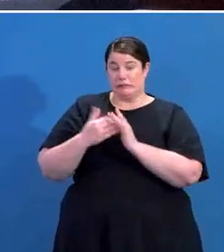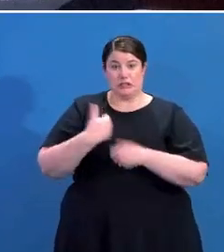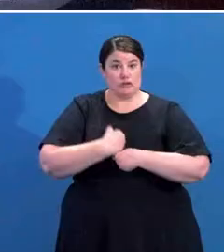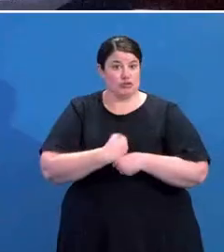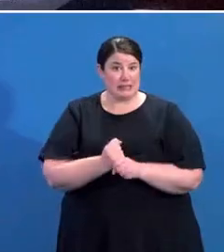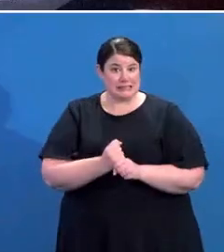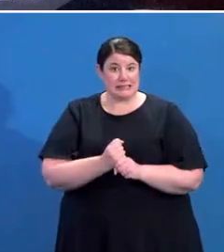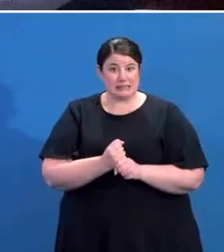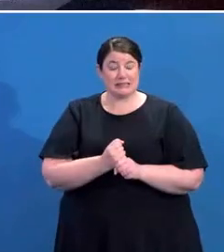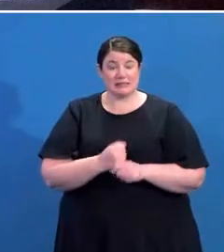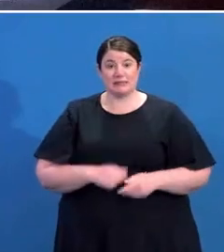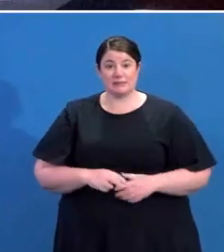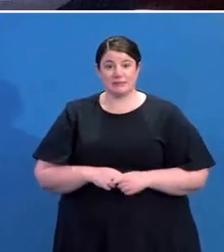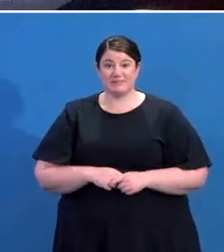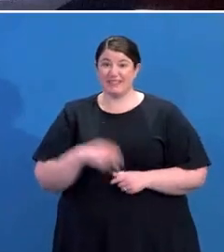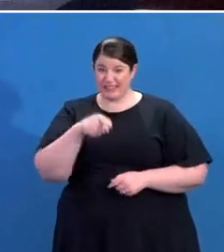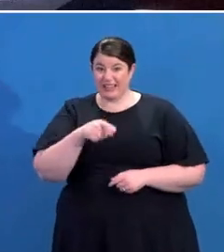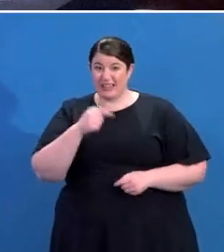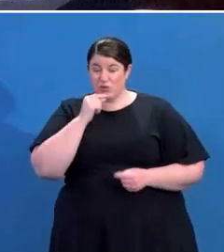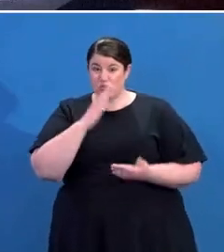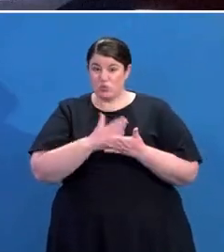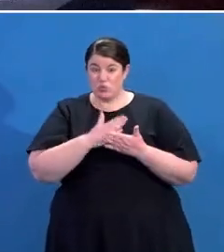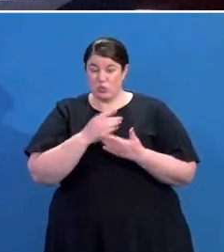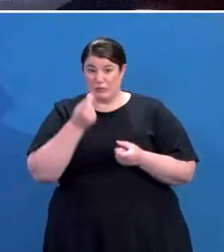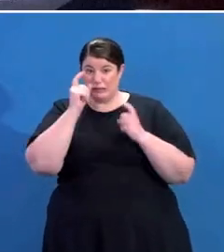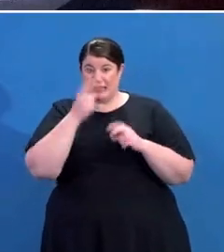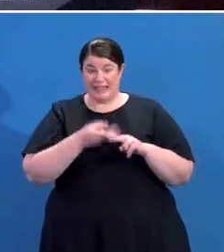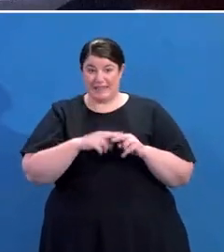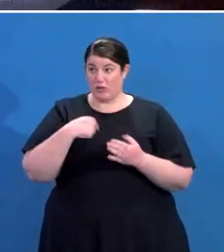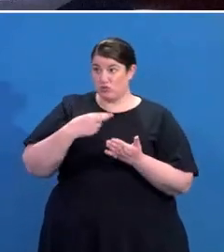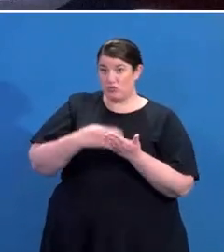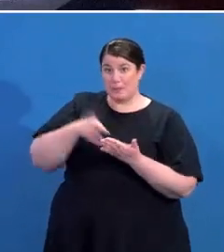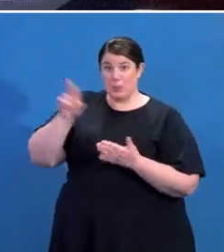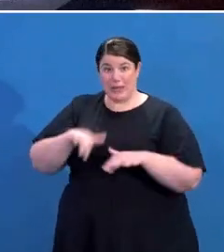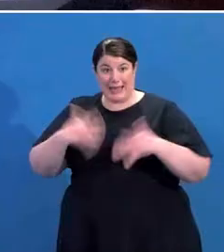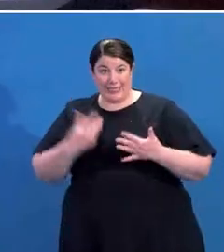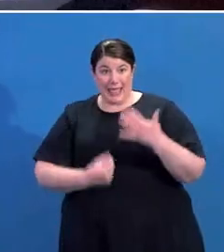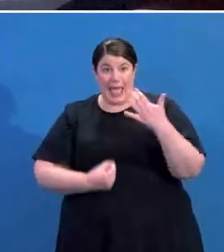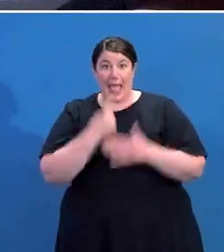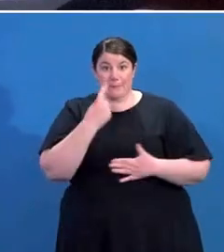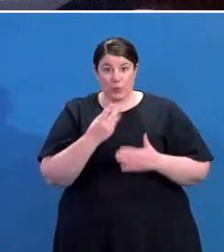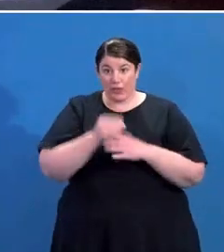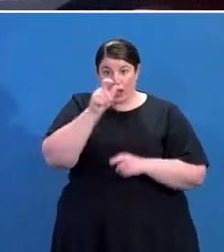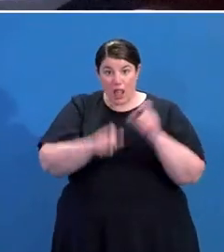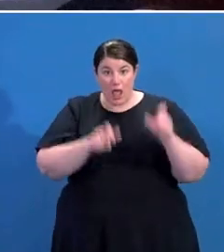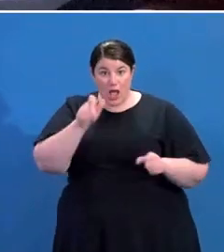They indicate they are scared of repercussions should anything happen with a client on their shift.